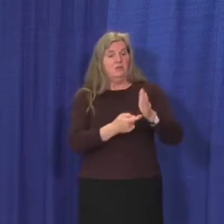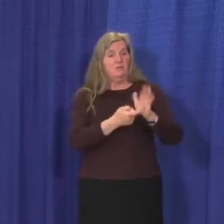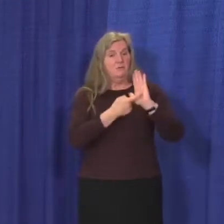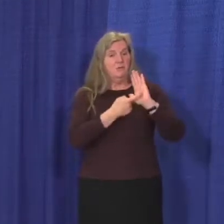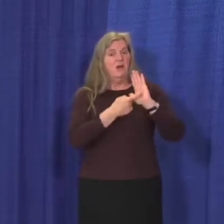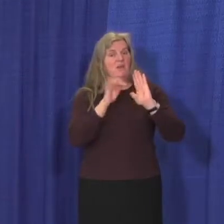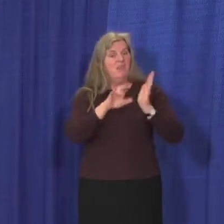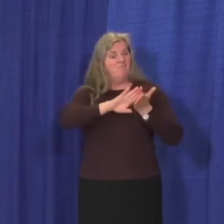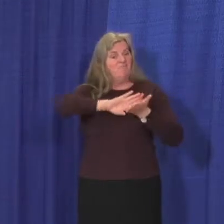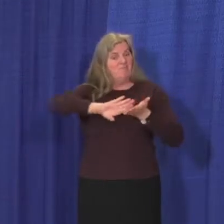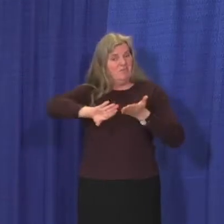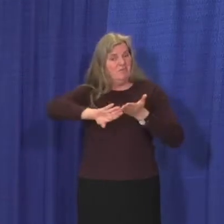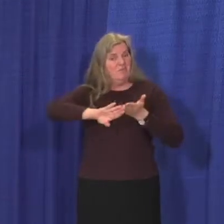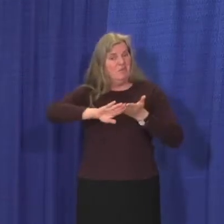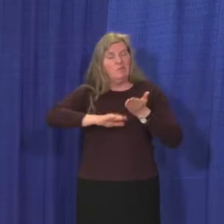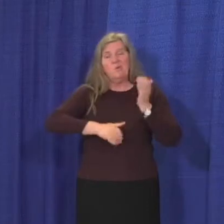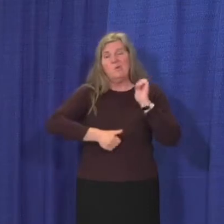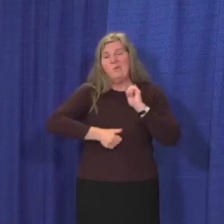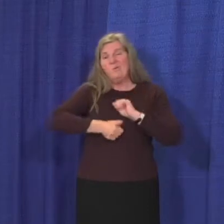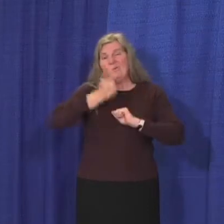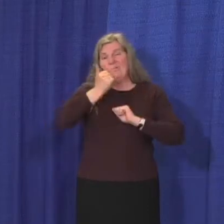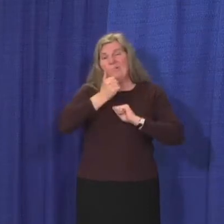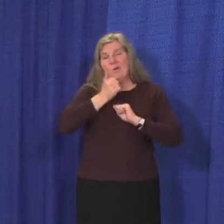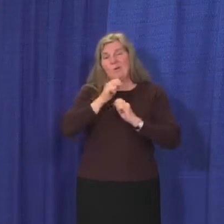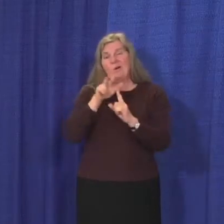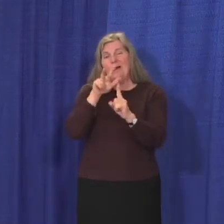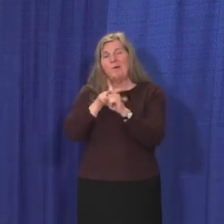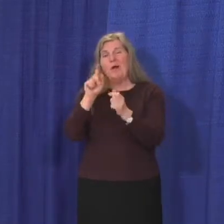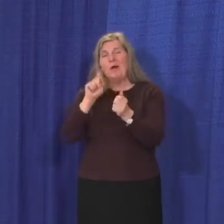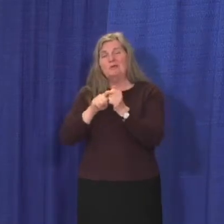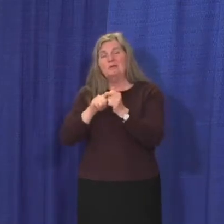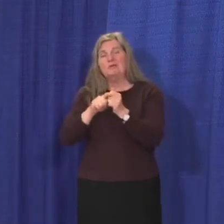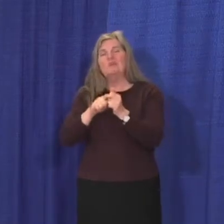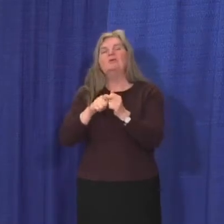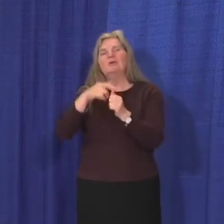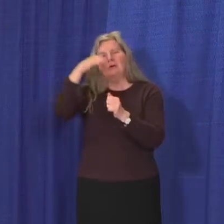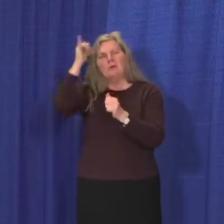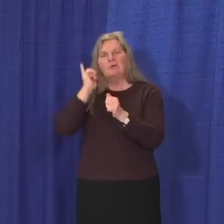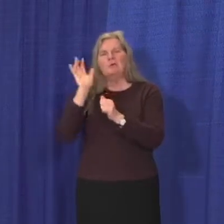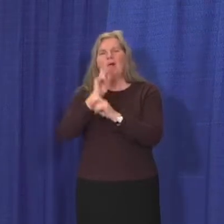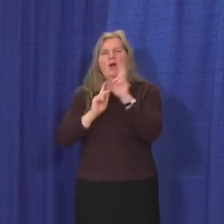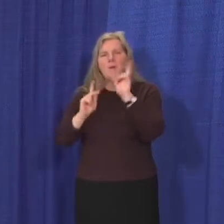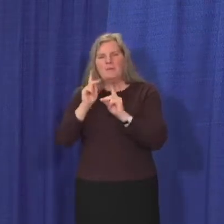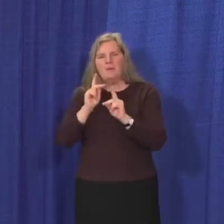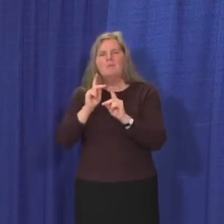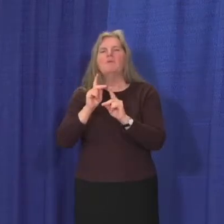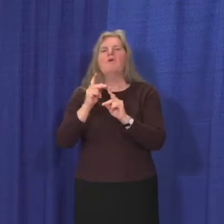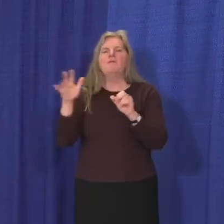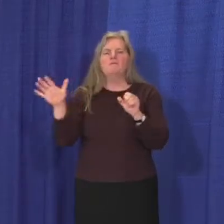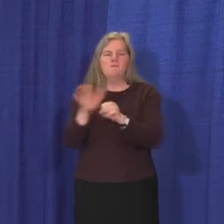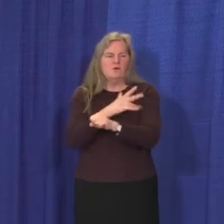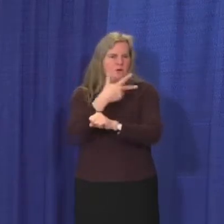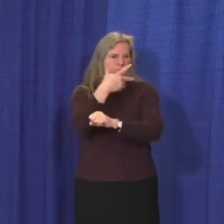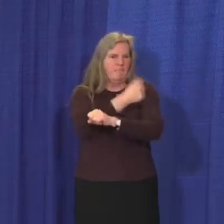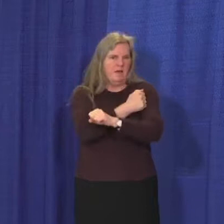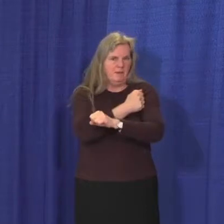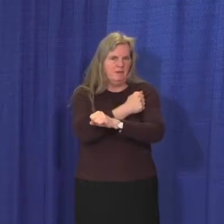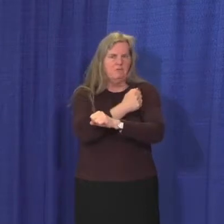self-isolation requirements will mostly benefit fully vaccinated Yukoners that leave the Yukon